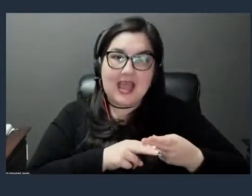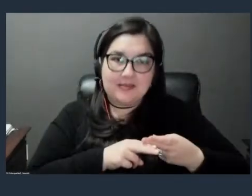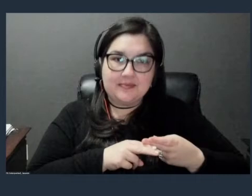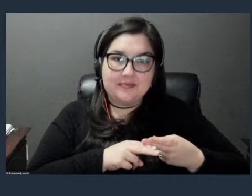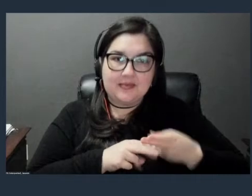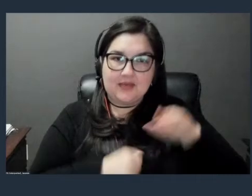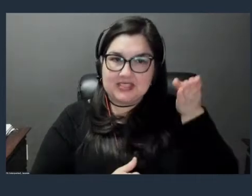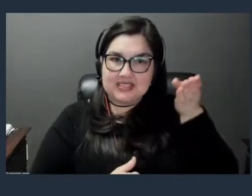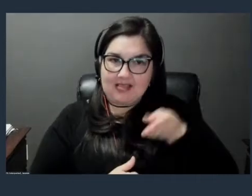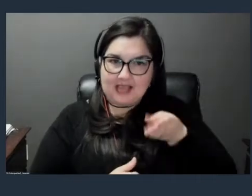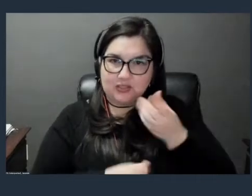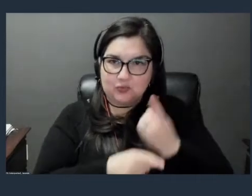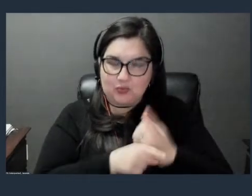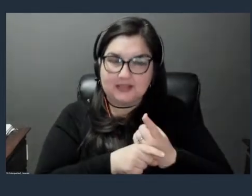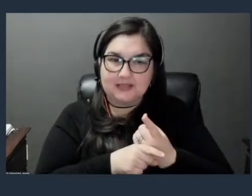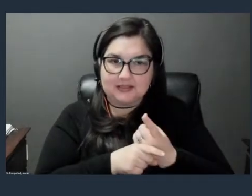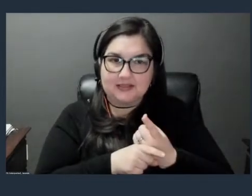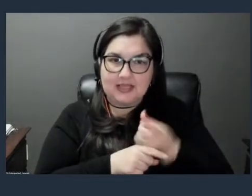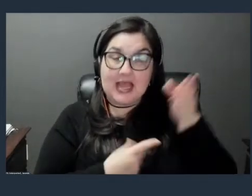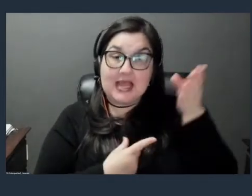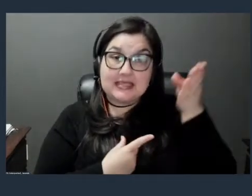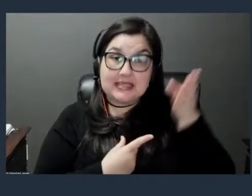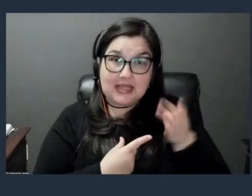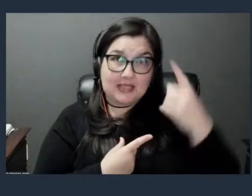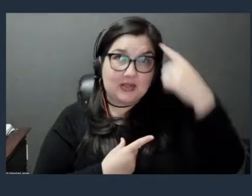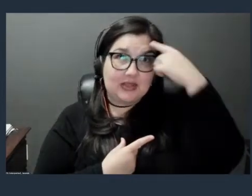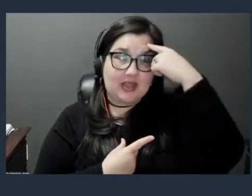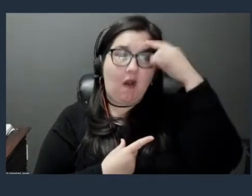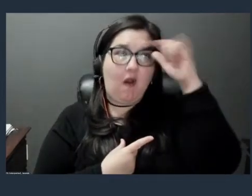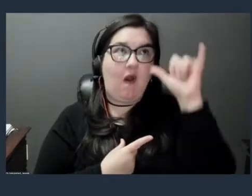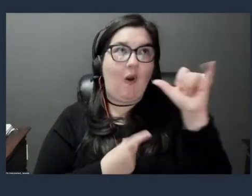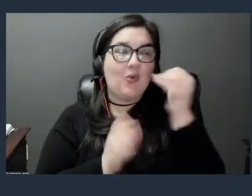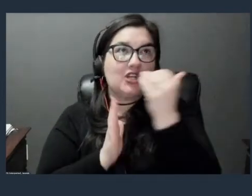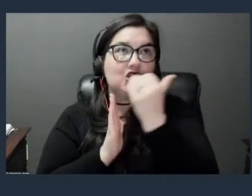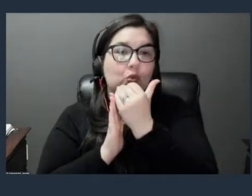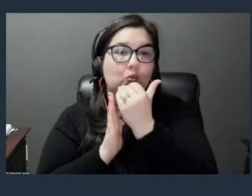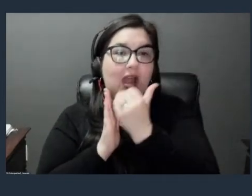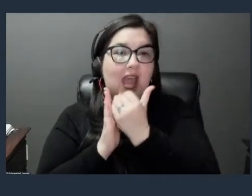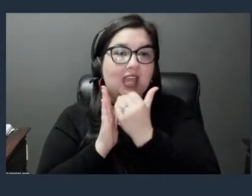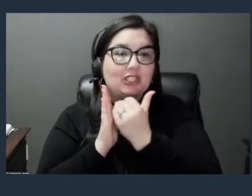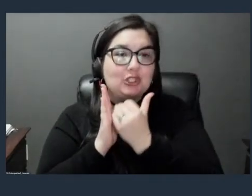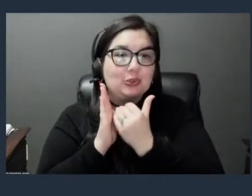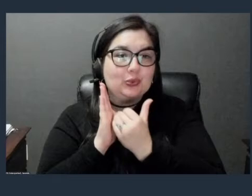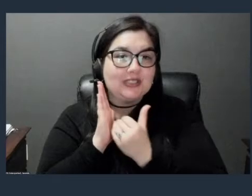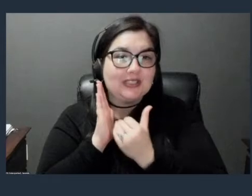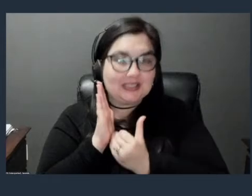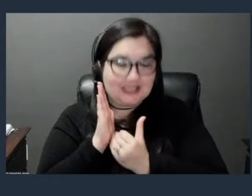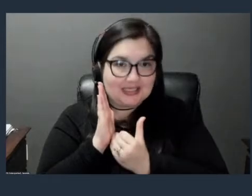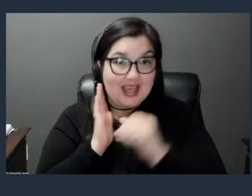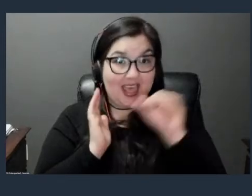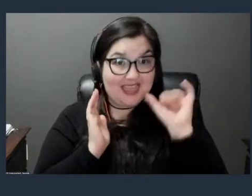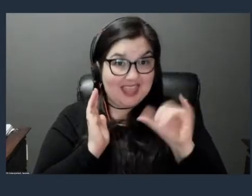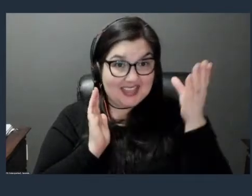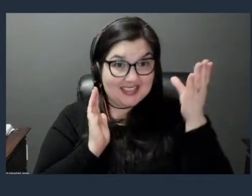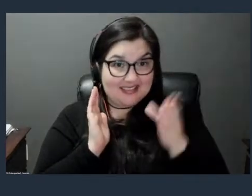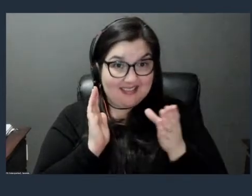Slashes are meant to make you think of directories. And actually that fact is used by many of our customers